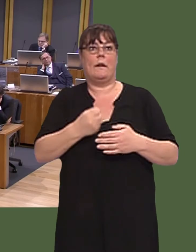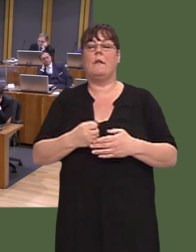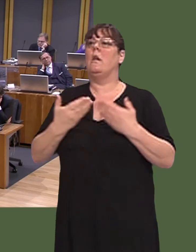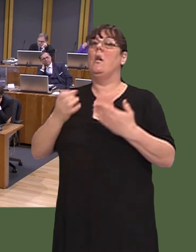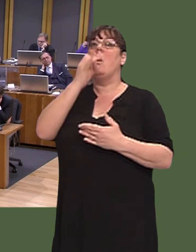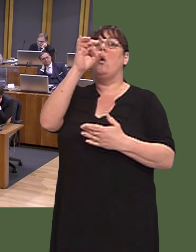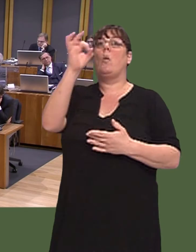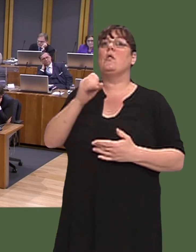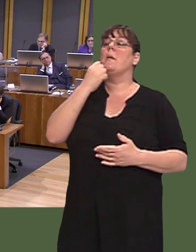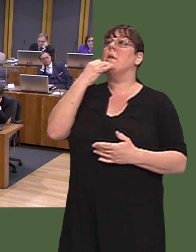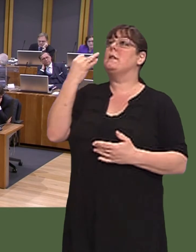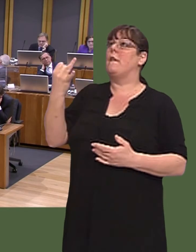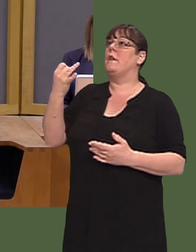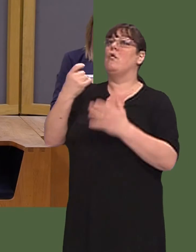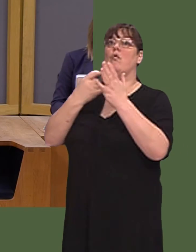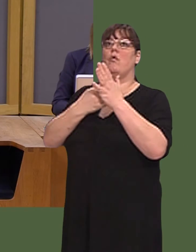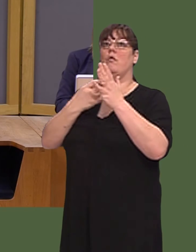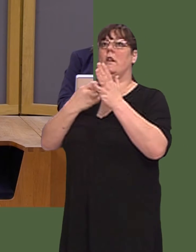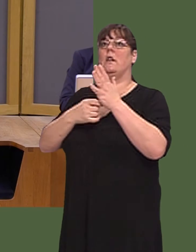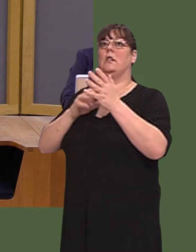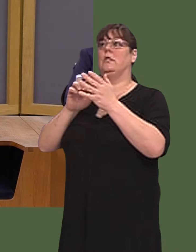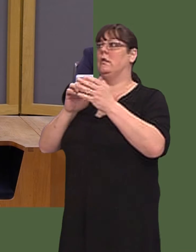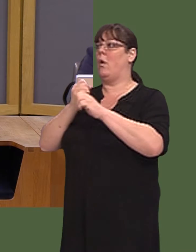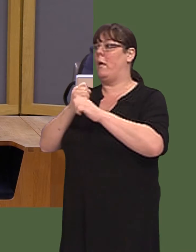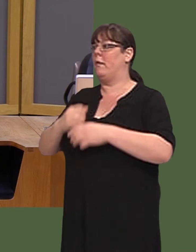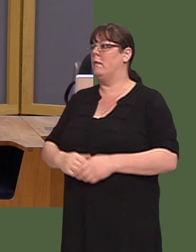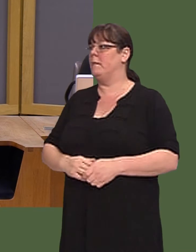Rhun ap Iorwerth: 7.